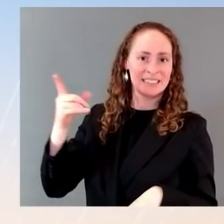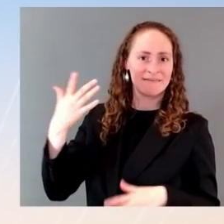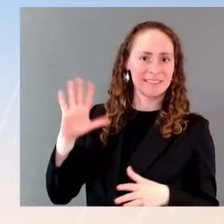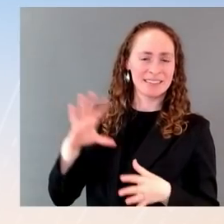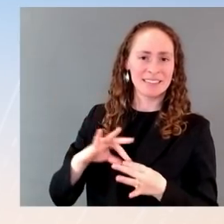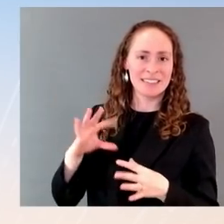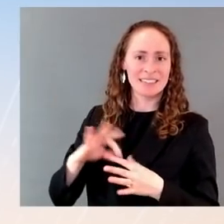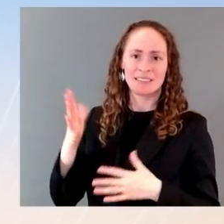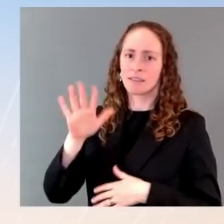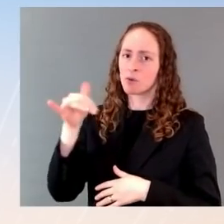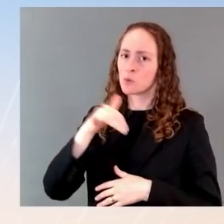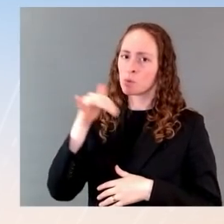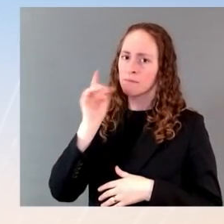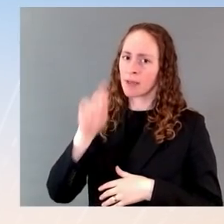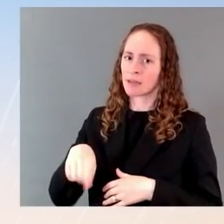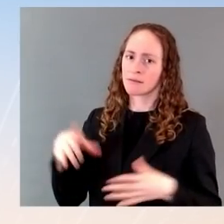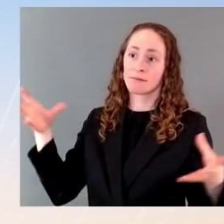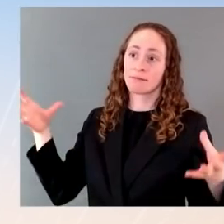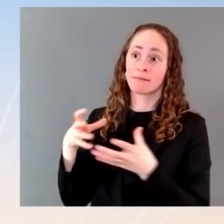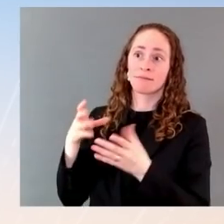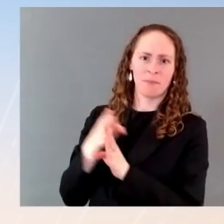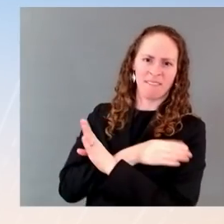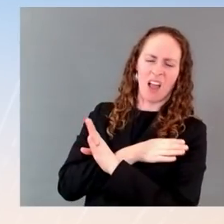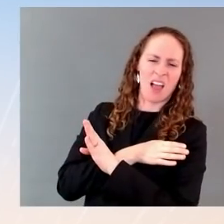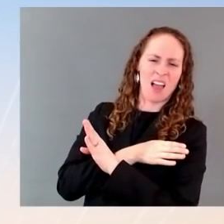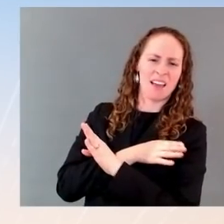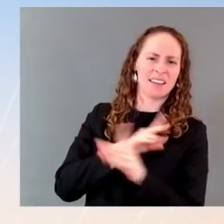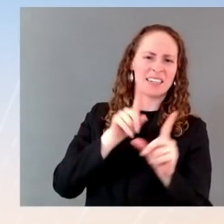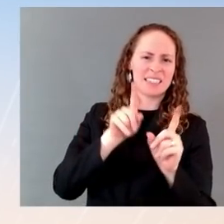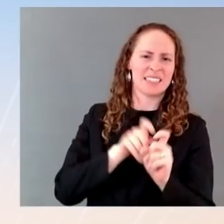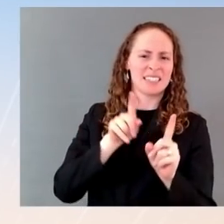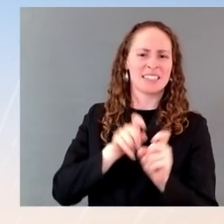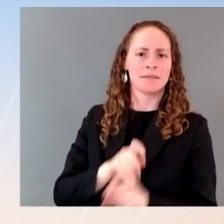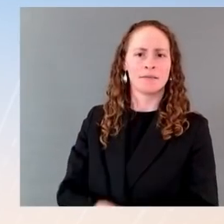And I would encourage you to ask them that exact question. Thank you so much, everyone.